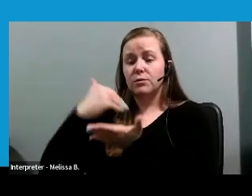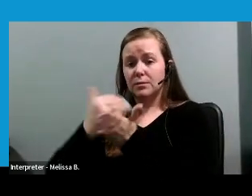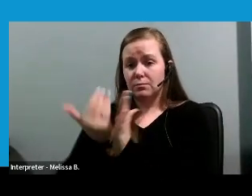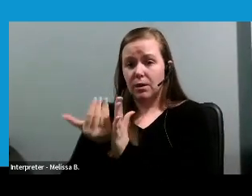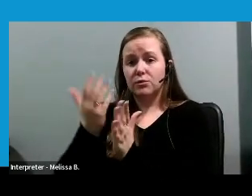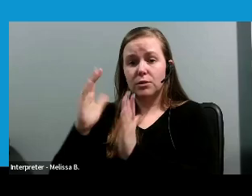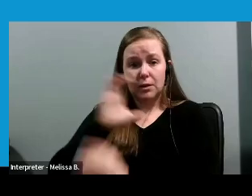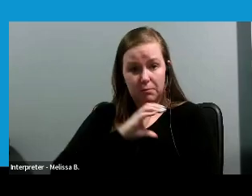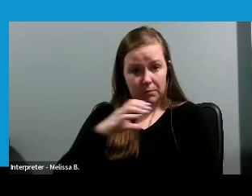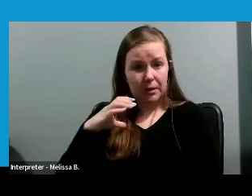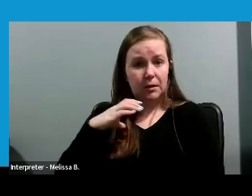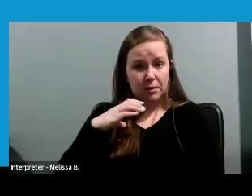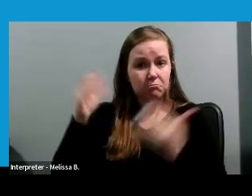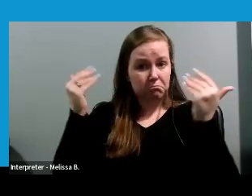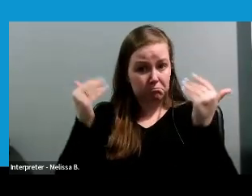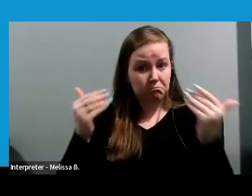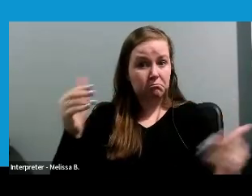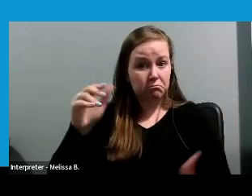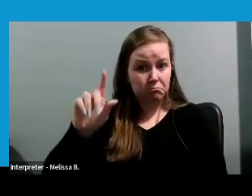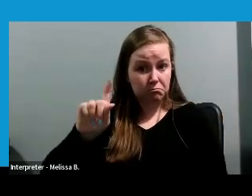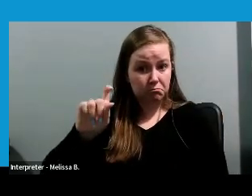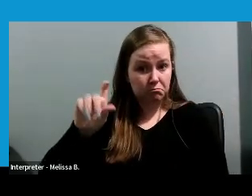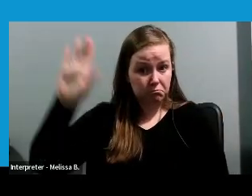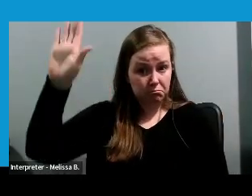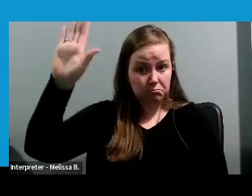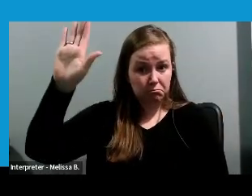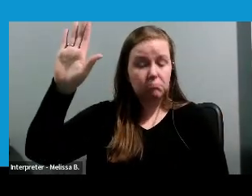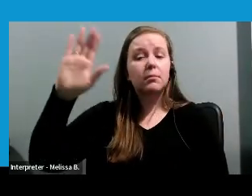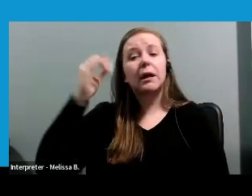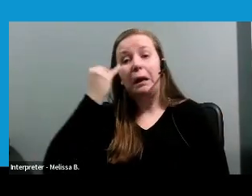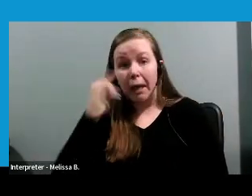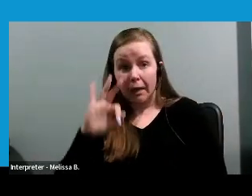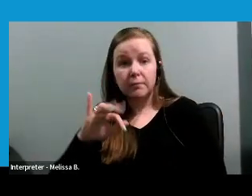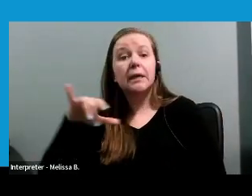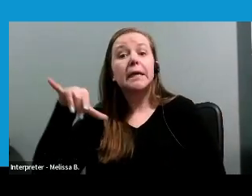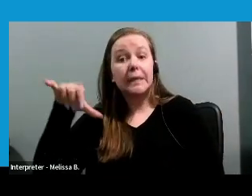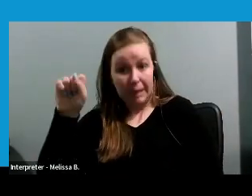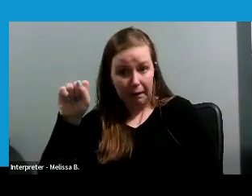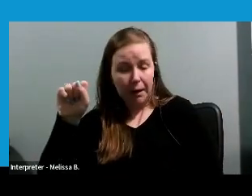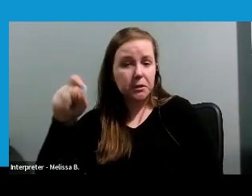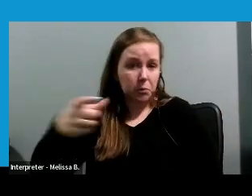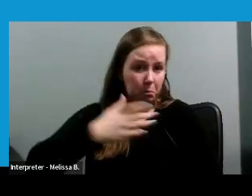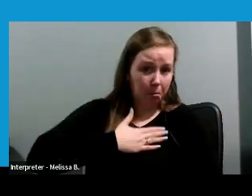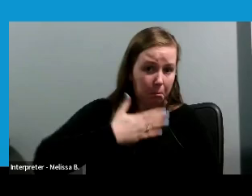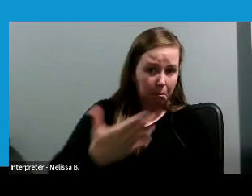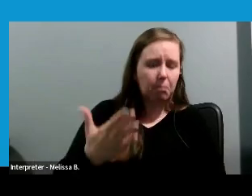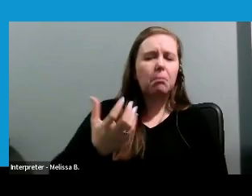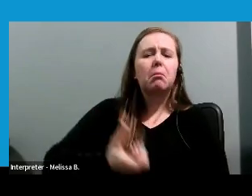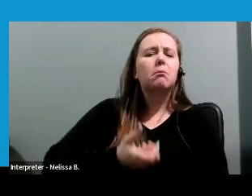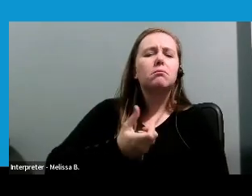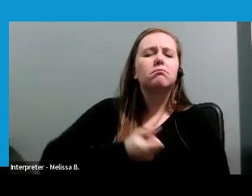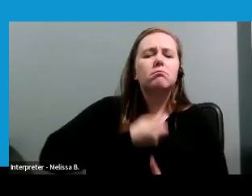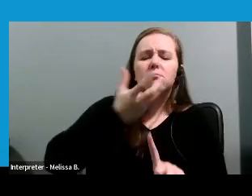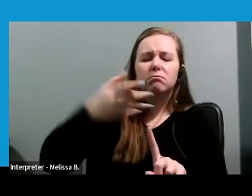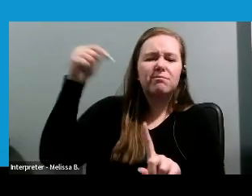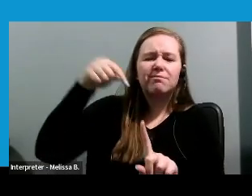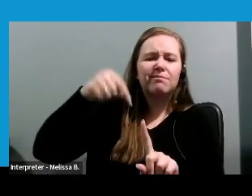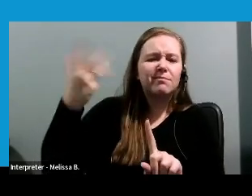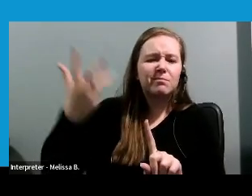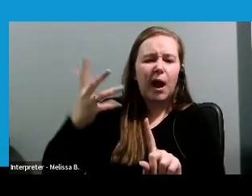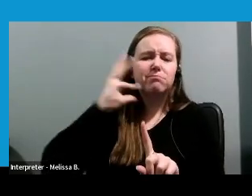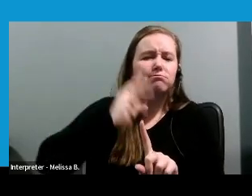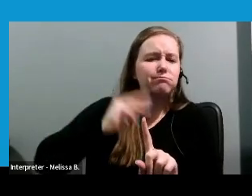Shannon Spencer (she/her): And if you're okay with it, if one or two people want to briefly share what that experience was like for them.